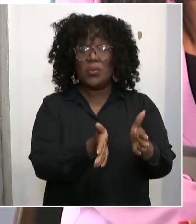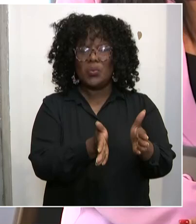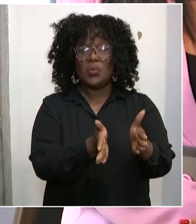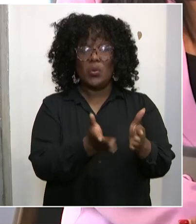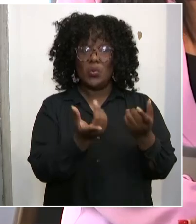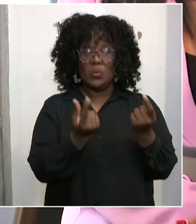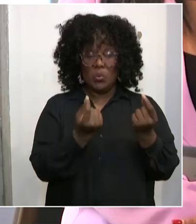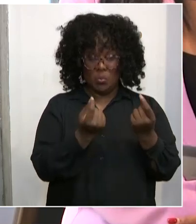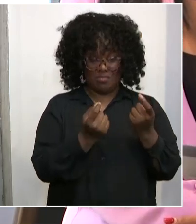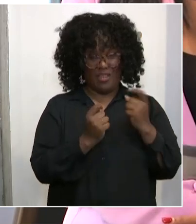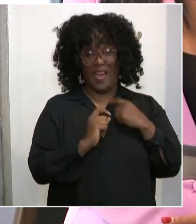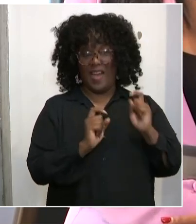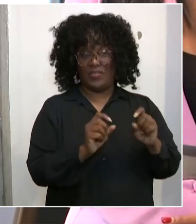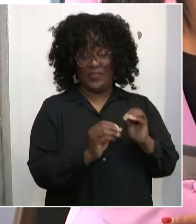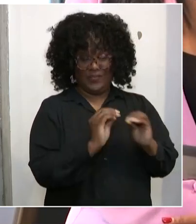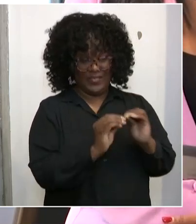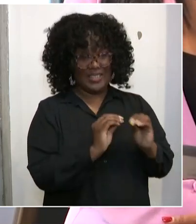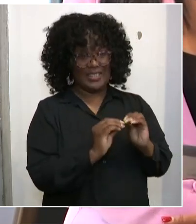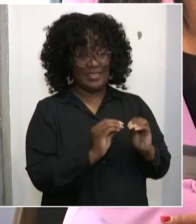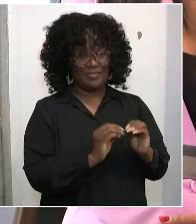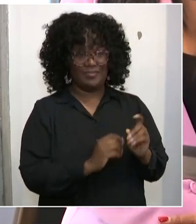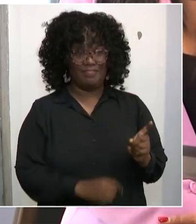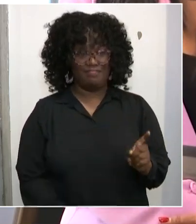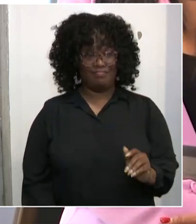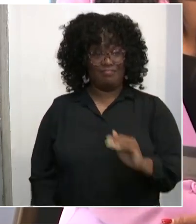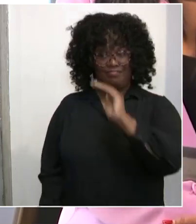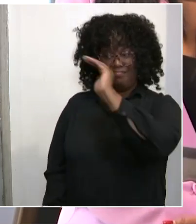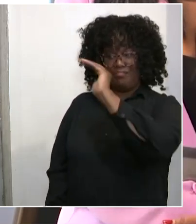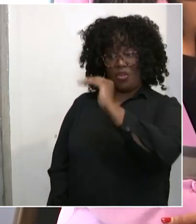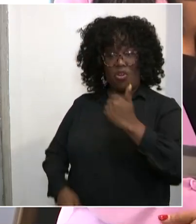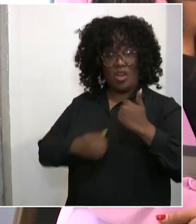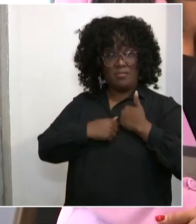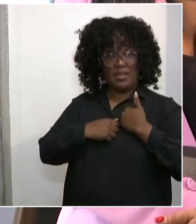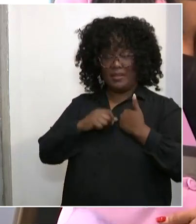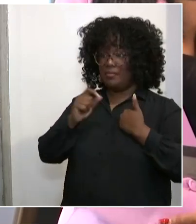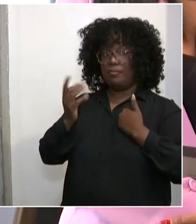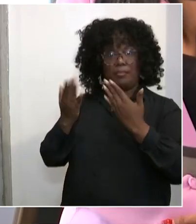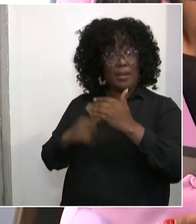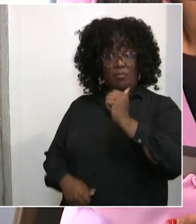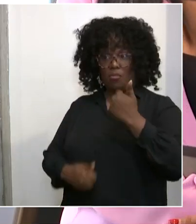or maybe the Army Corps of Engineers would fix it but probably we would fix it and then go seek